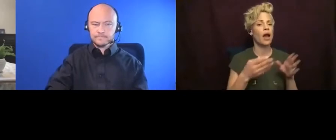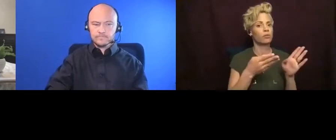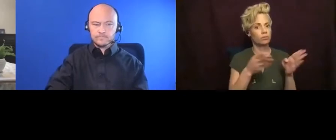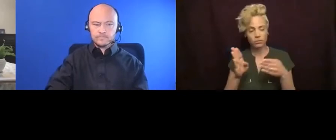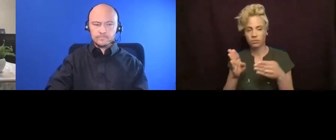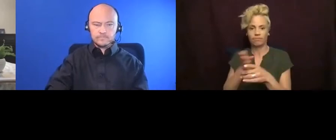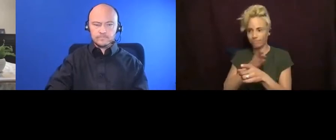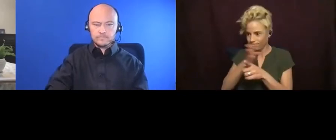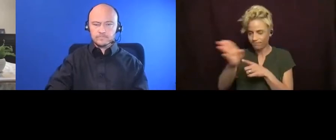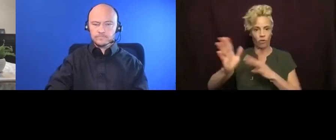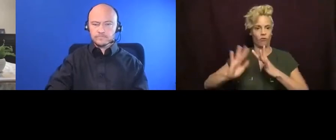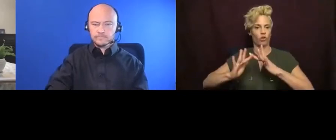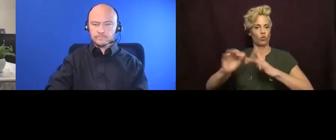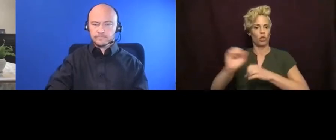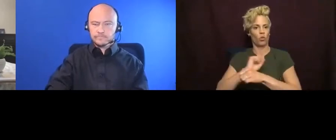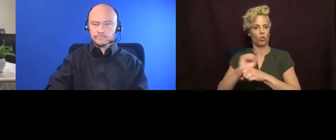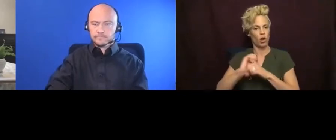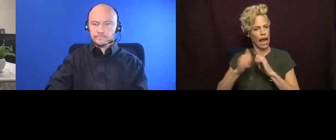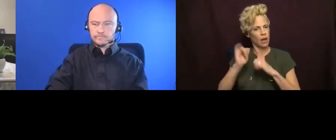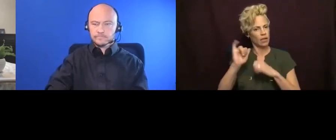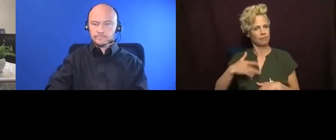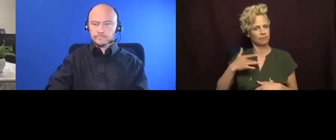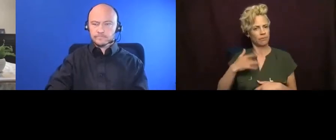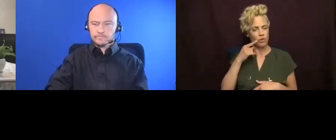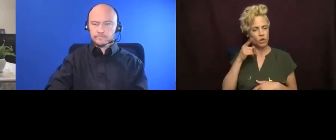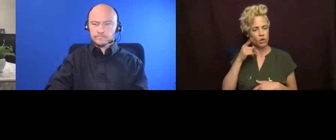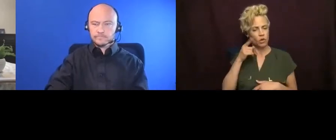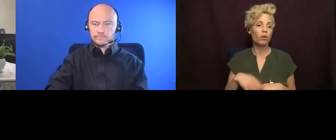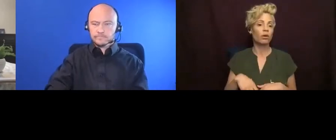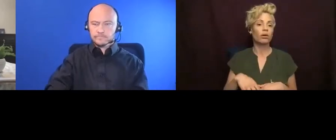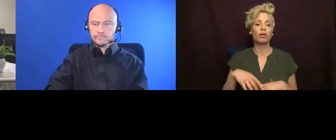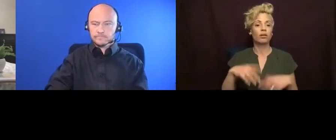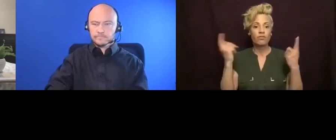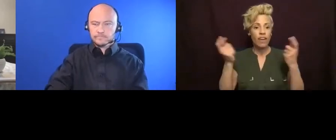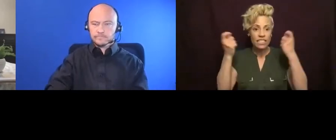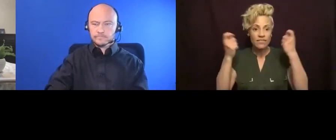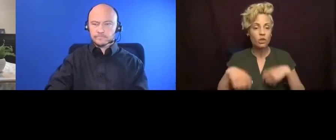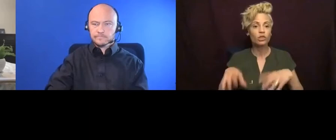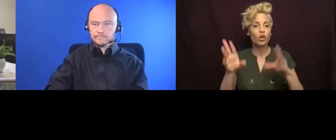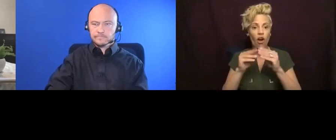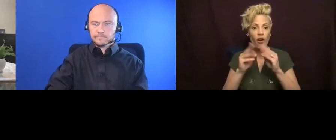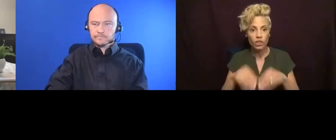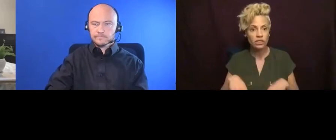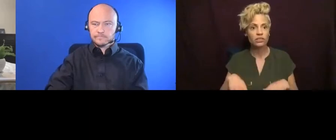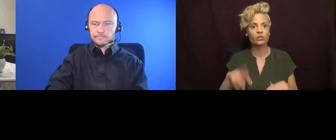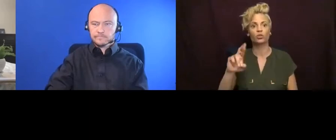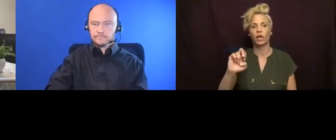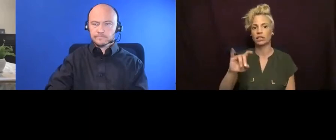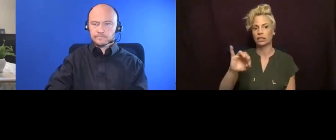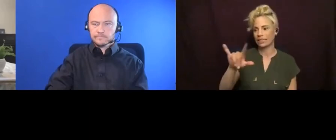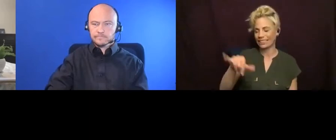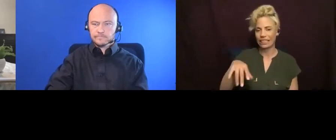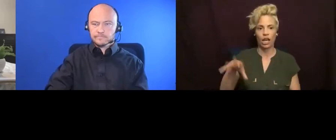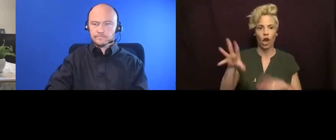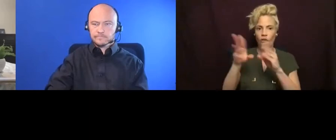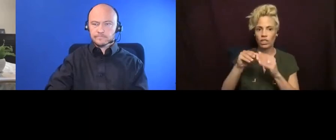and how can literary festivals, conferences, residencies, workshops, journals, our literary community